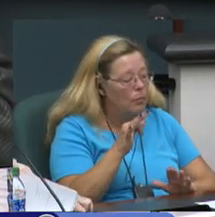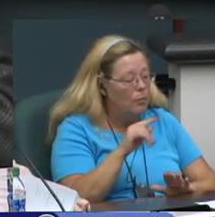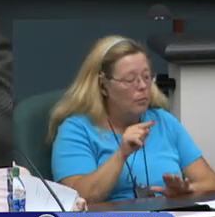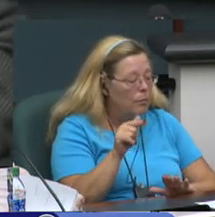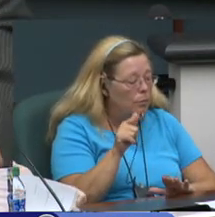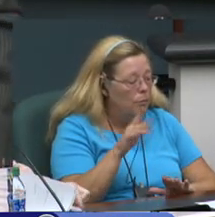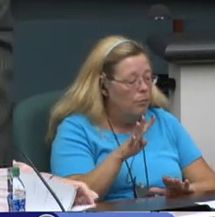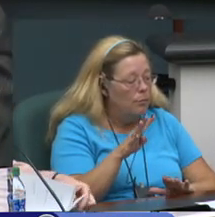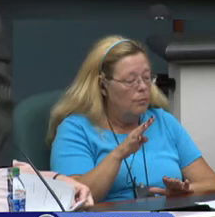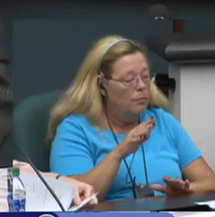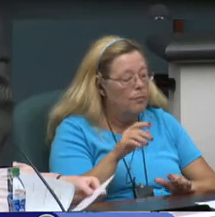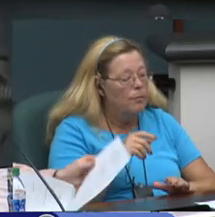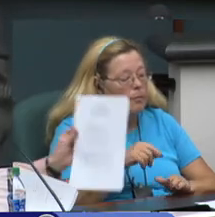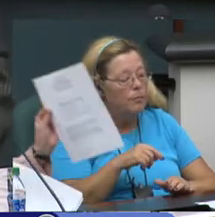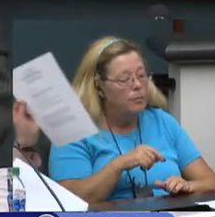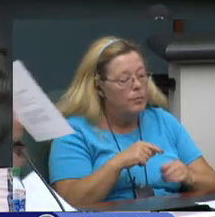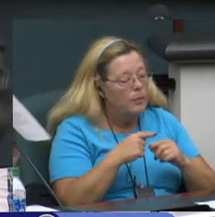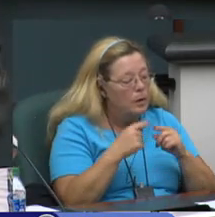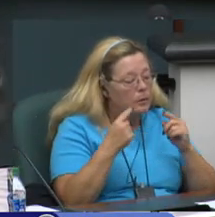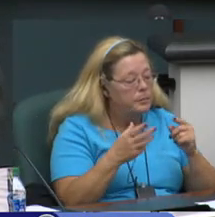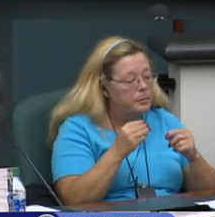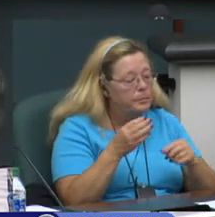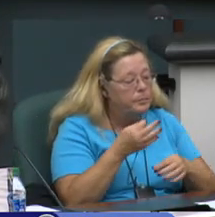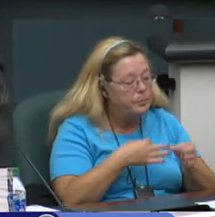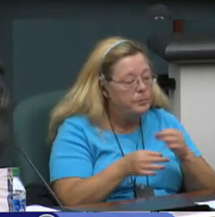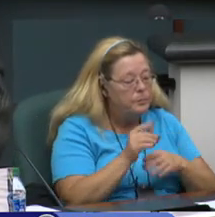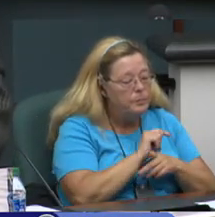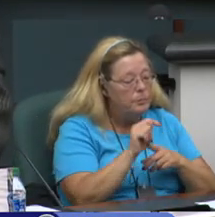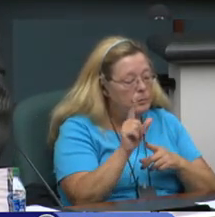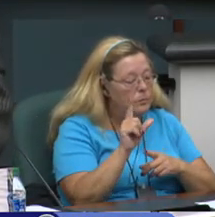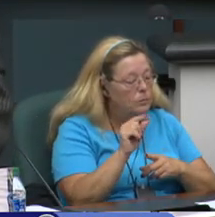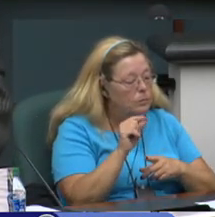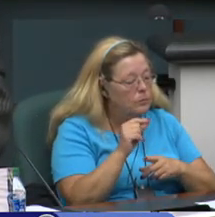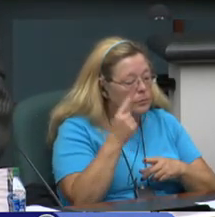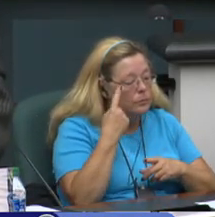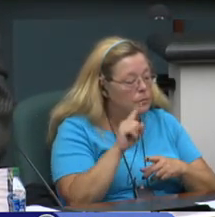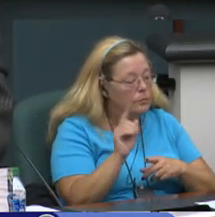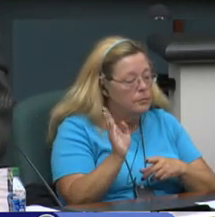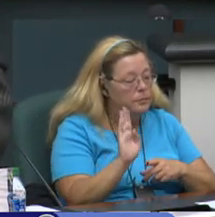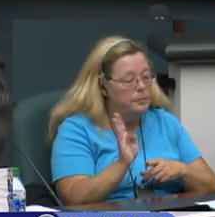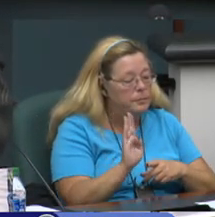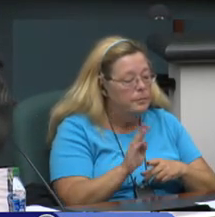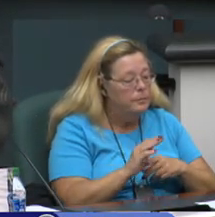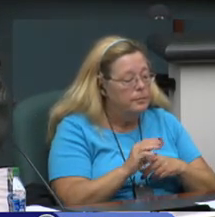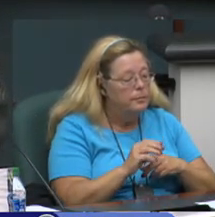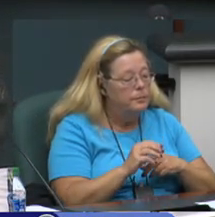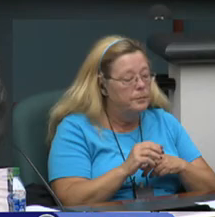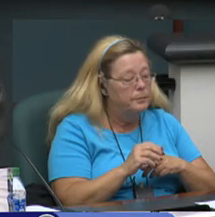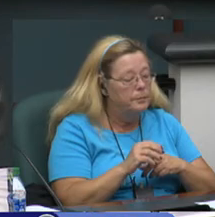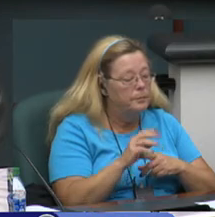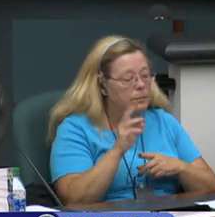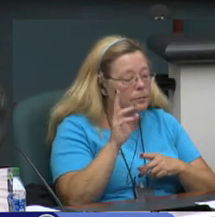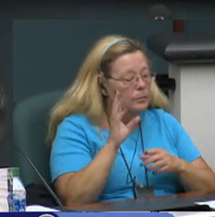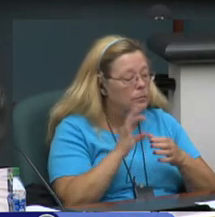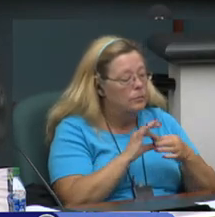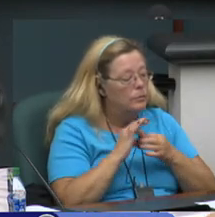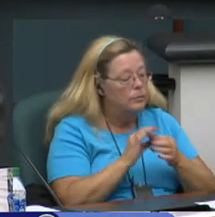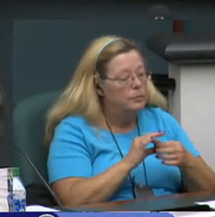replace title 20 of the Bloomington Municipal Code entitled unified development ordinance last evening we didn't quite conclude our deliberations